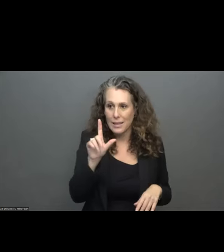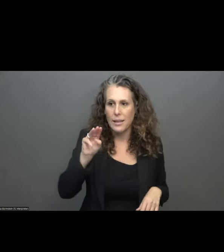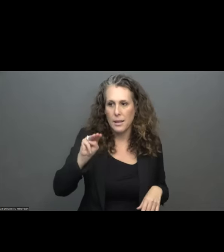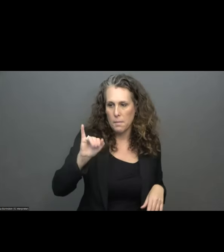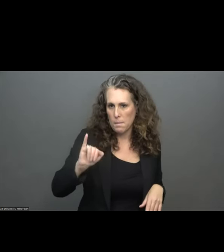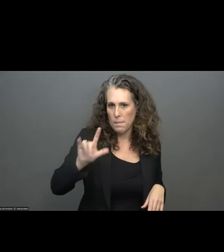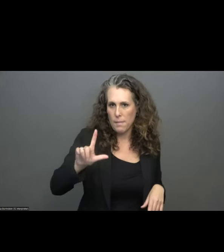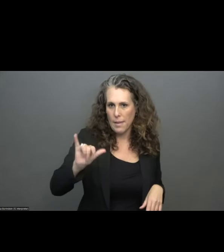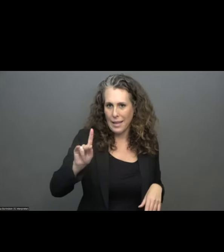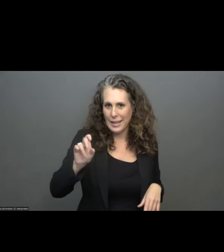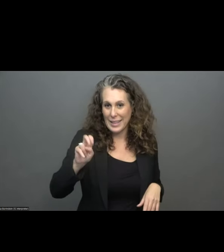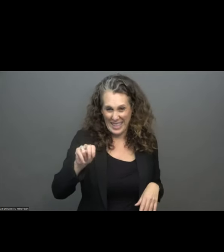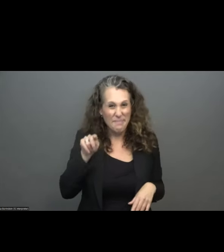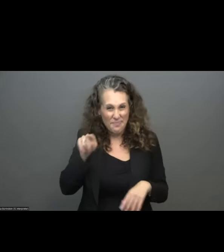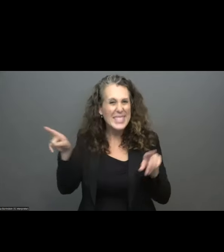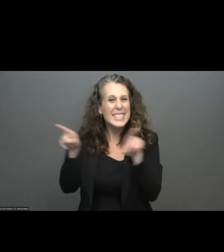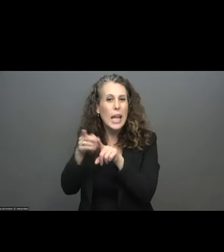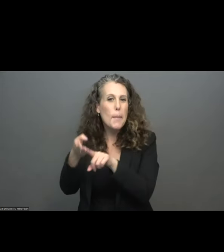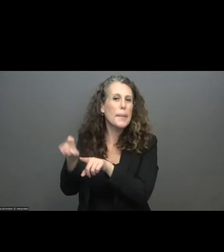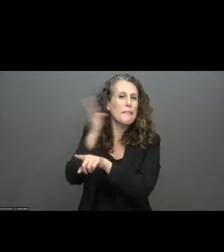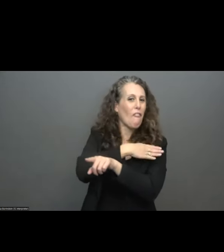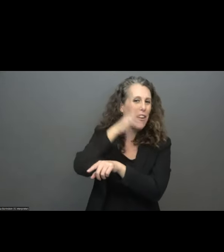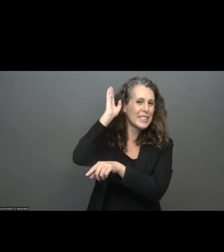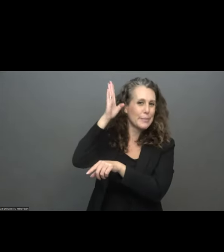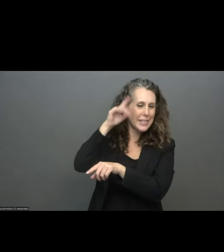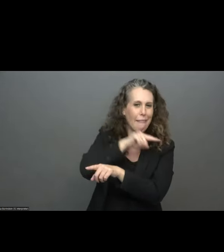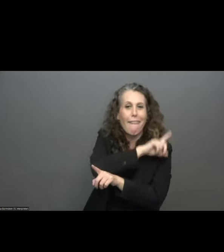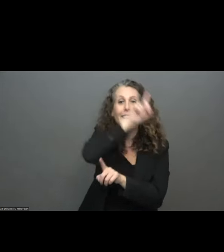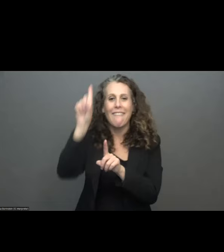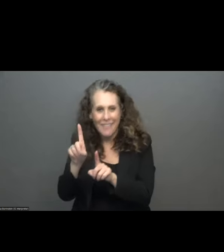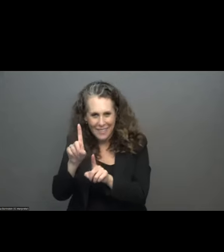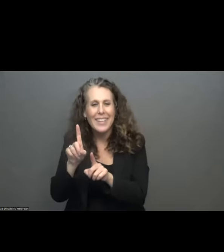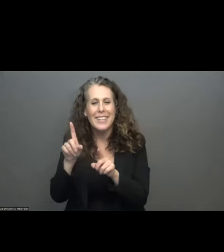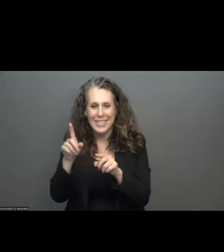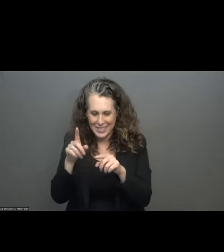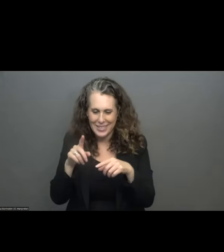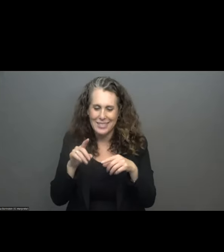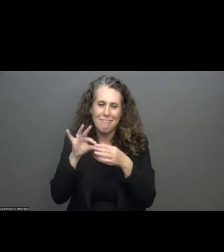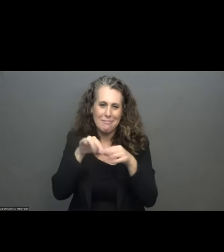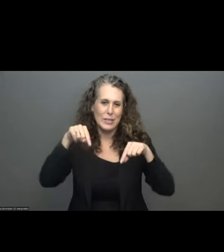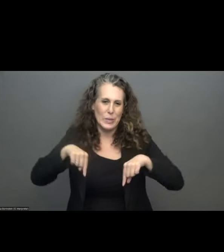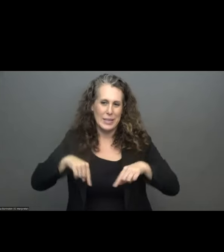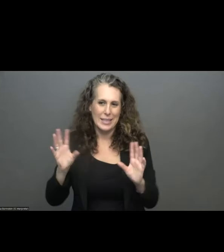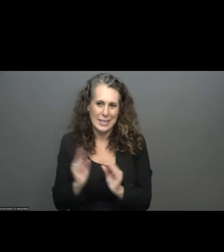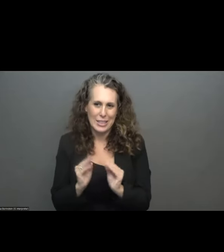addressed us as well he will be addressing us during the session. He is Global Head of